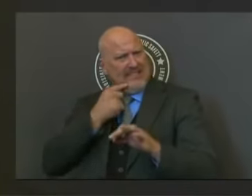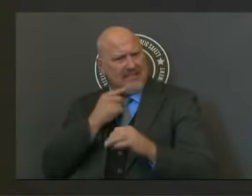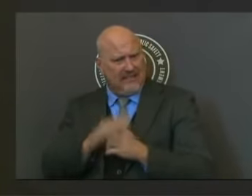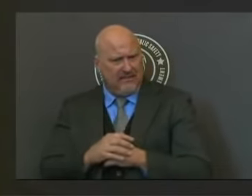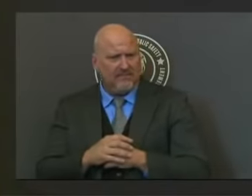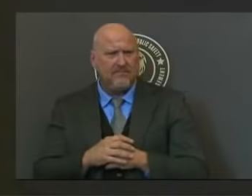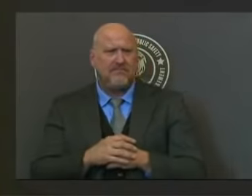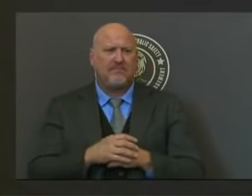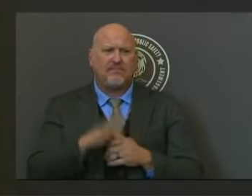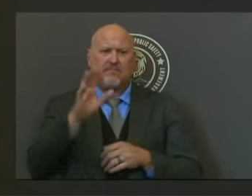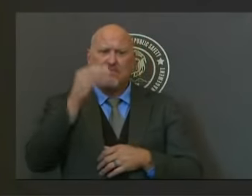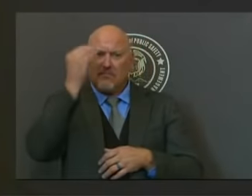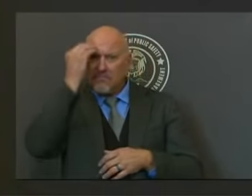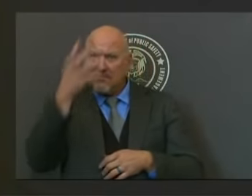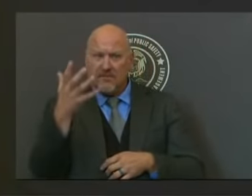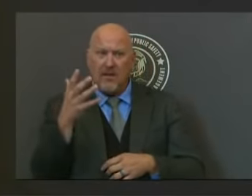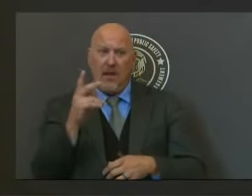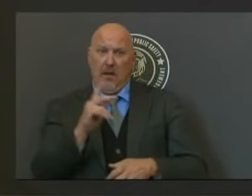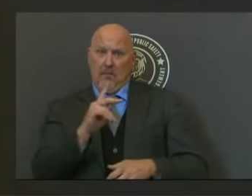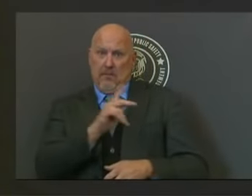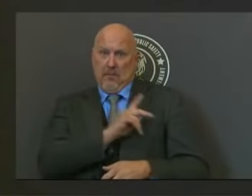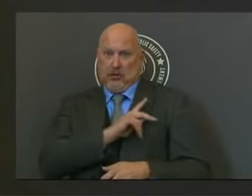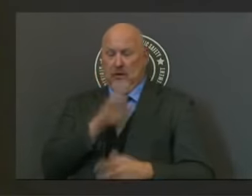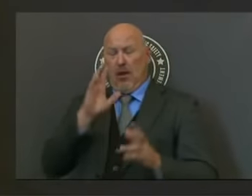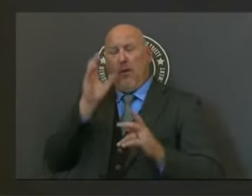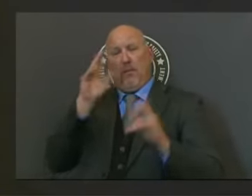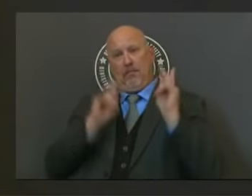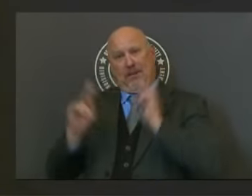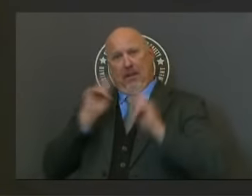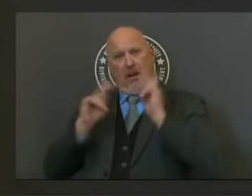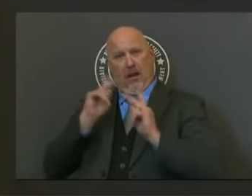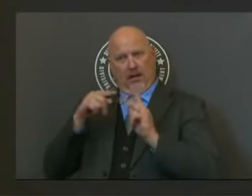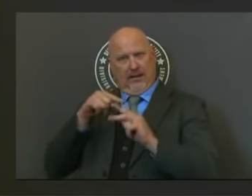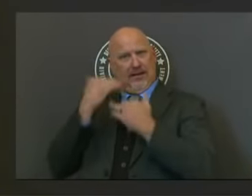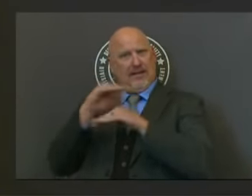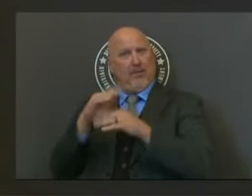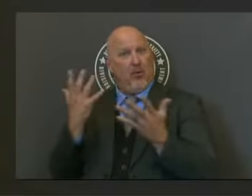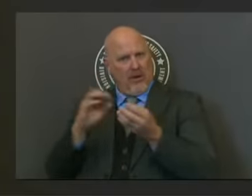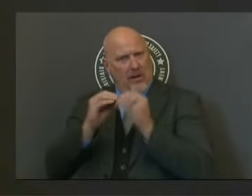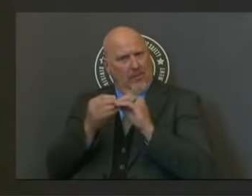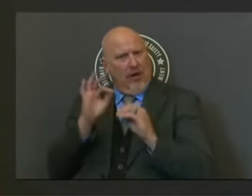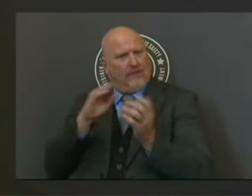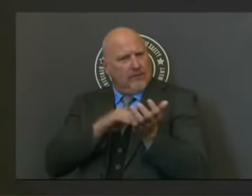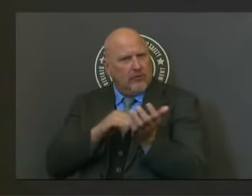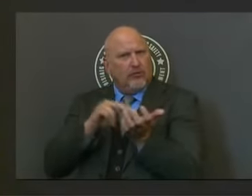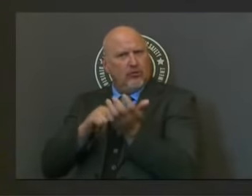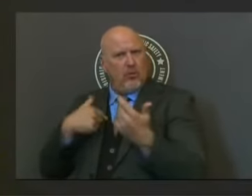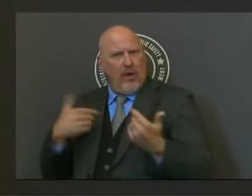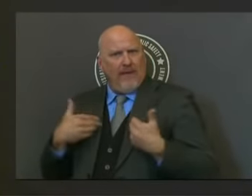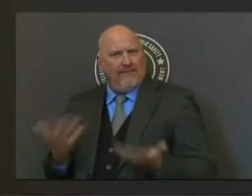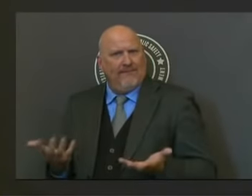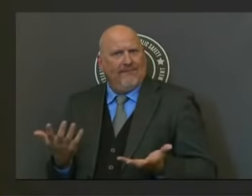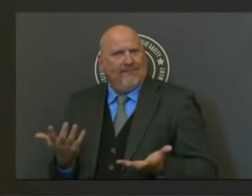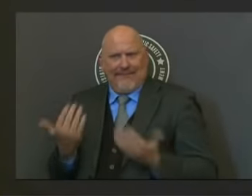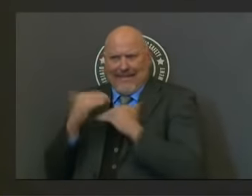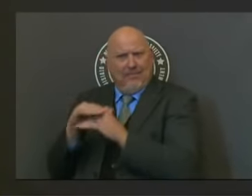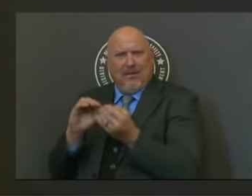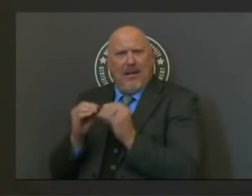which is stressed and what we have going on right now is not